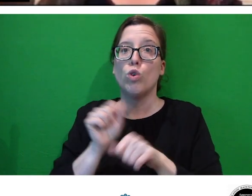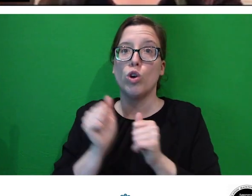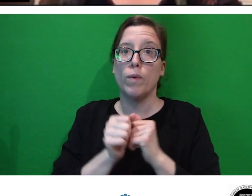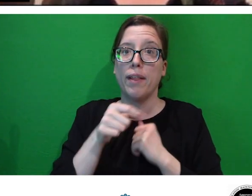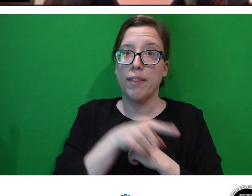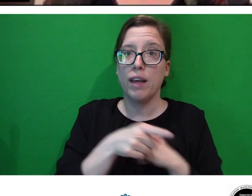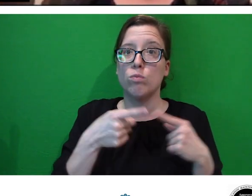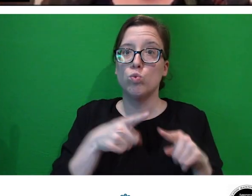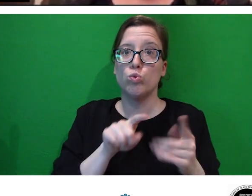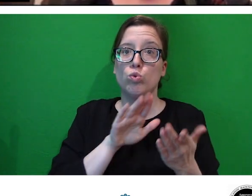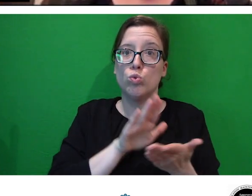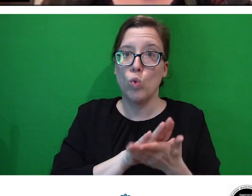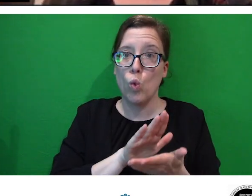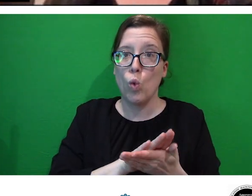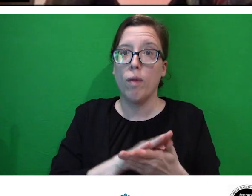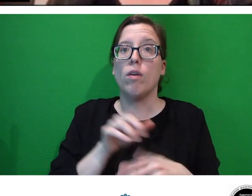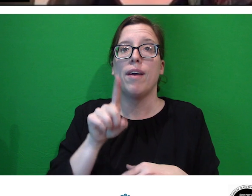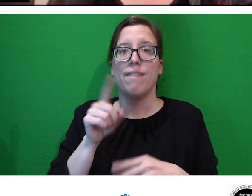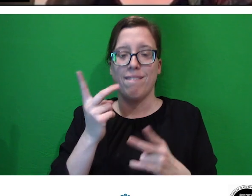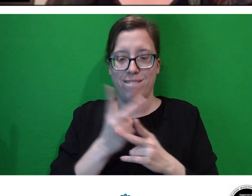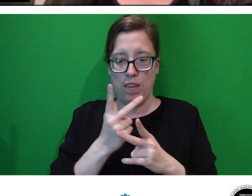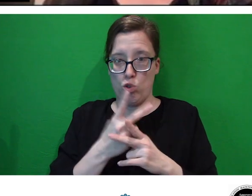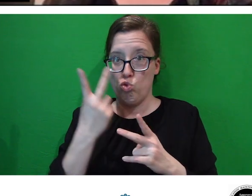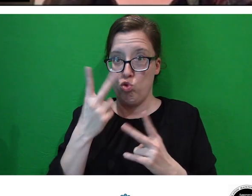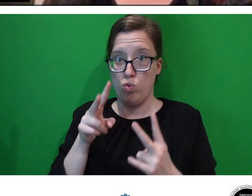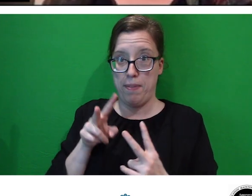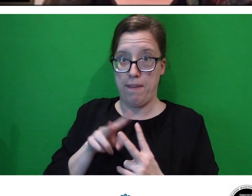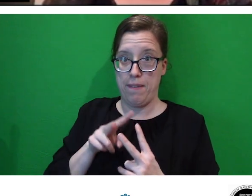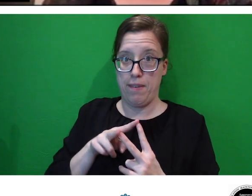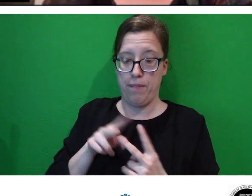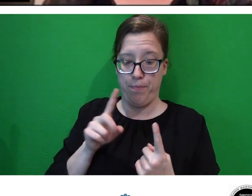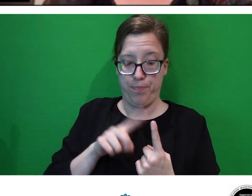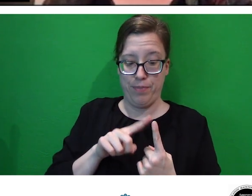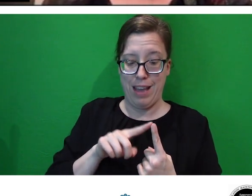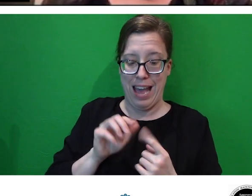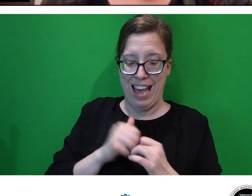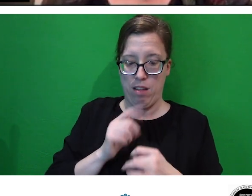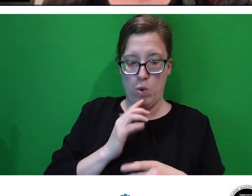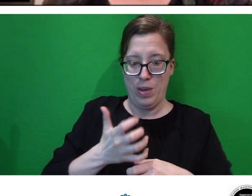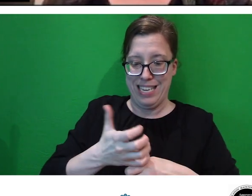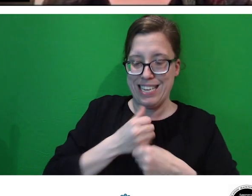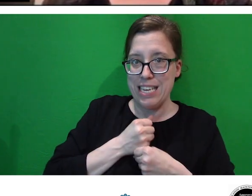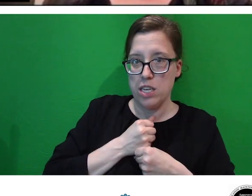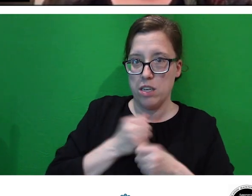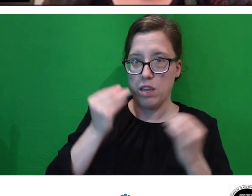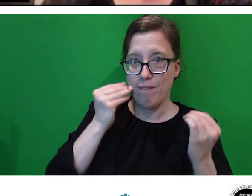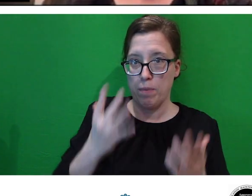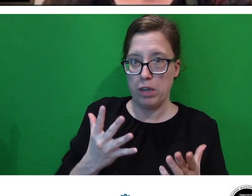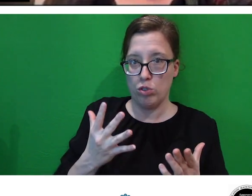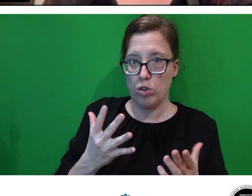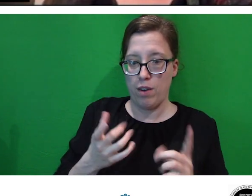the child says or does. So when you are planning and working with a learner in school, you have